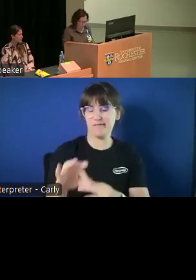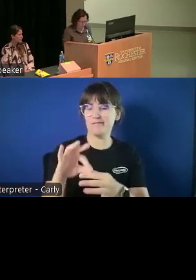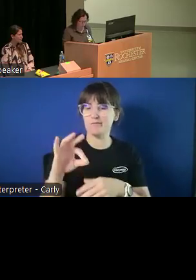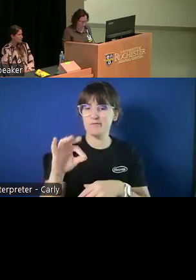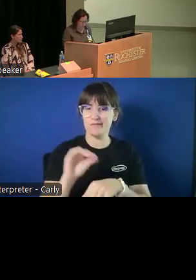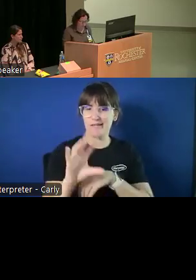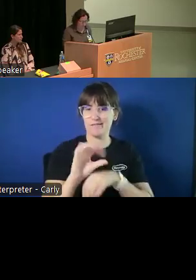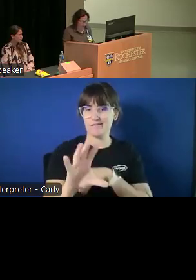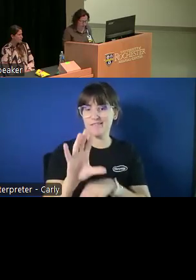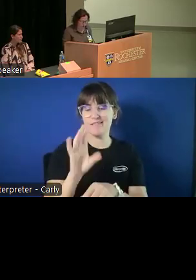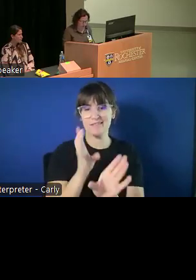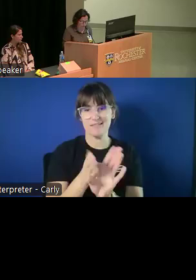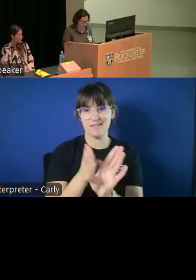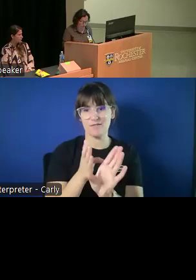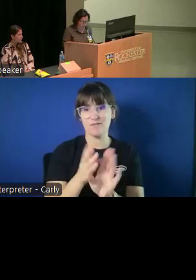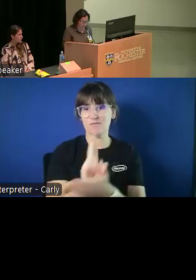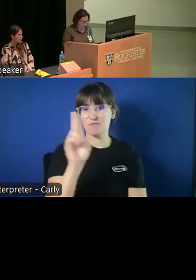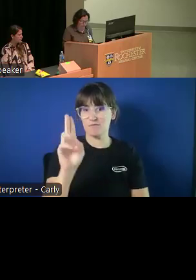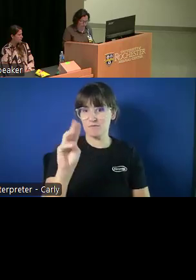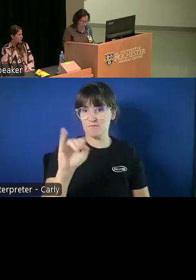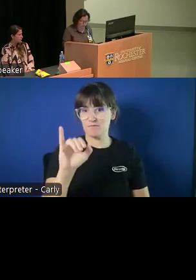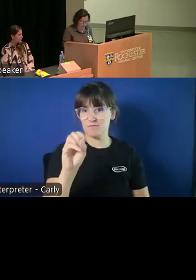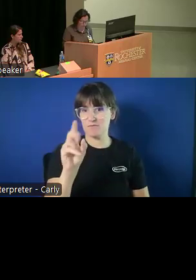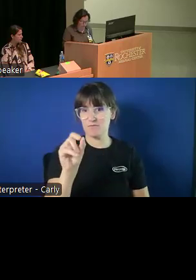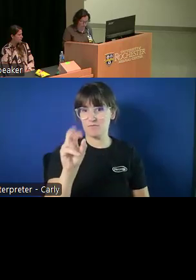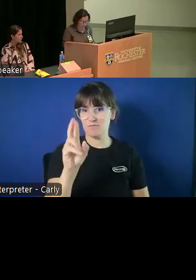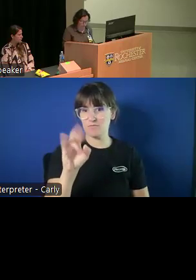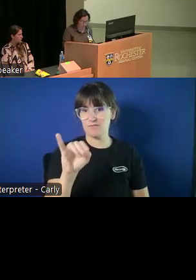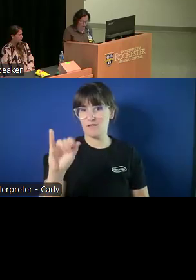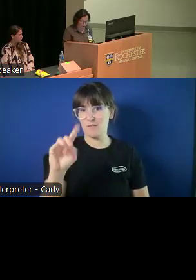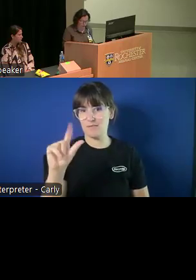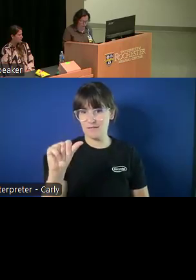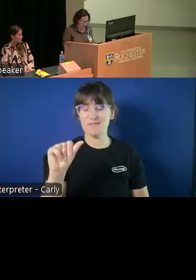of Missouri Columbia in the year 2000 completed his internship in psychology at the University